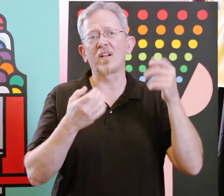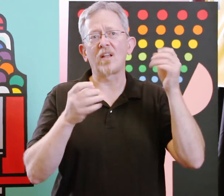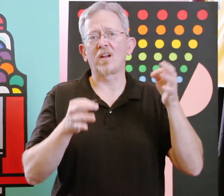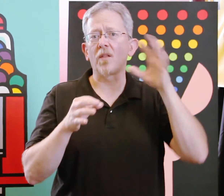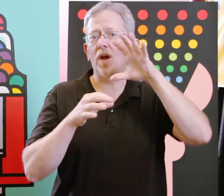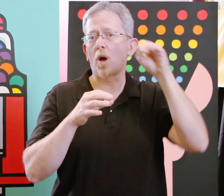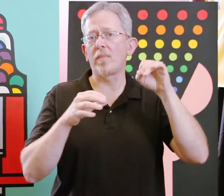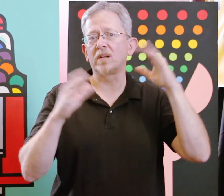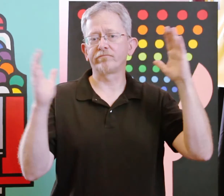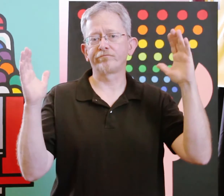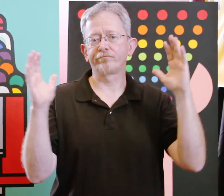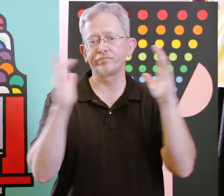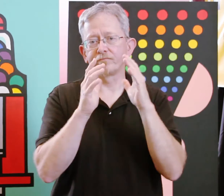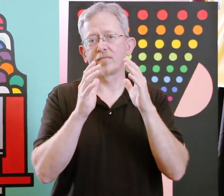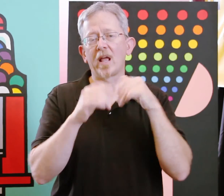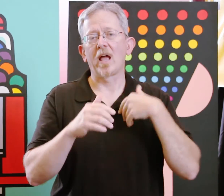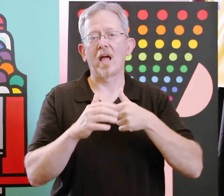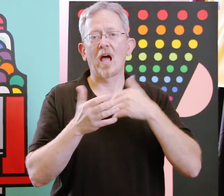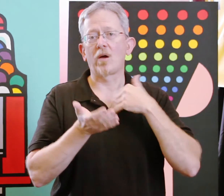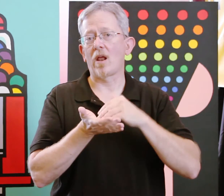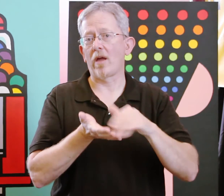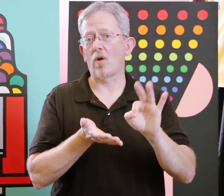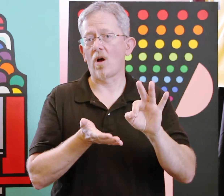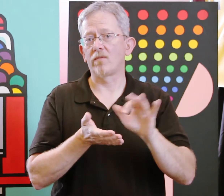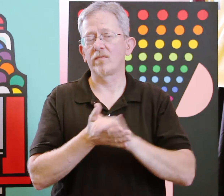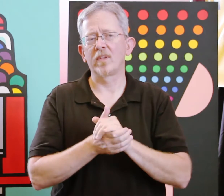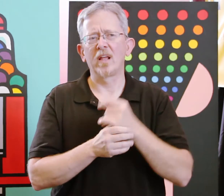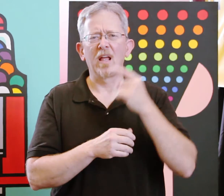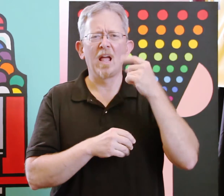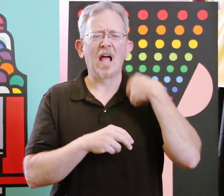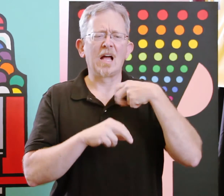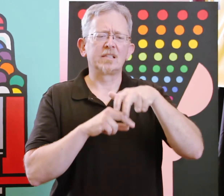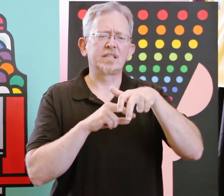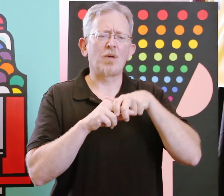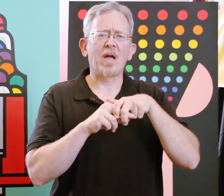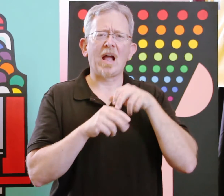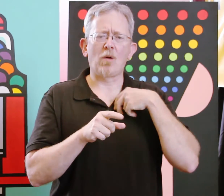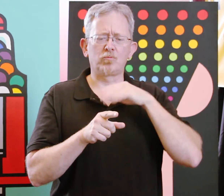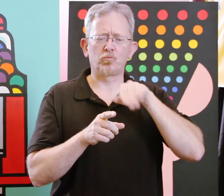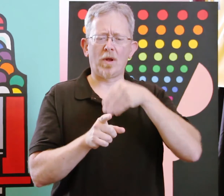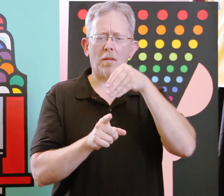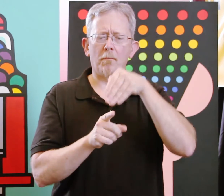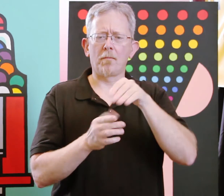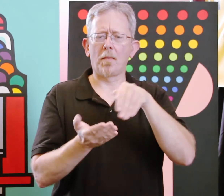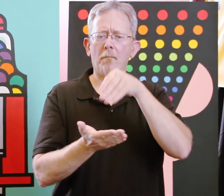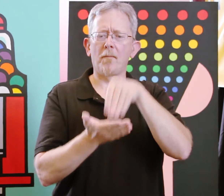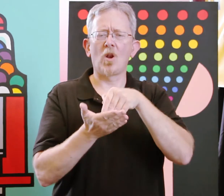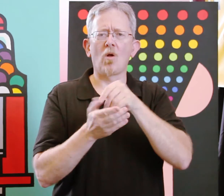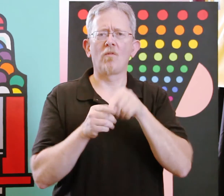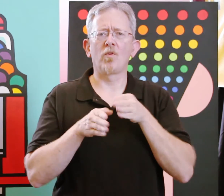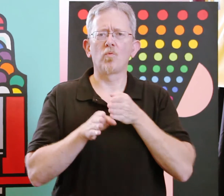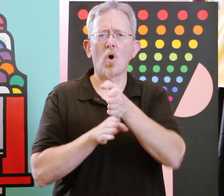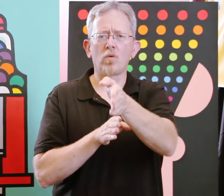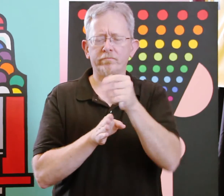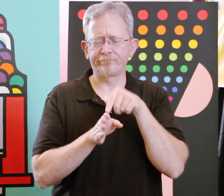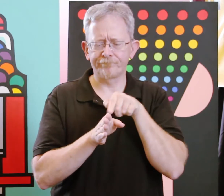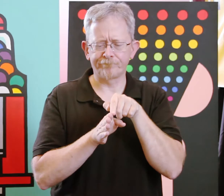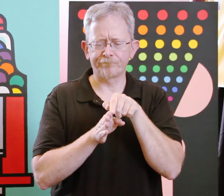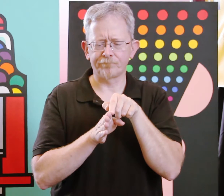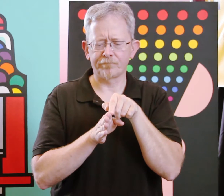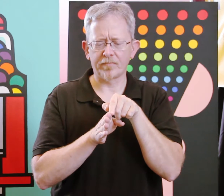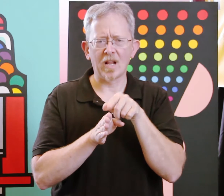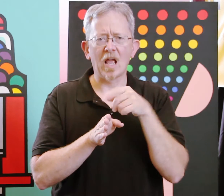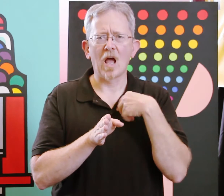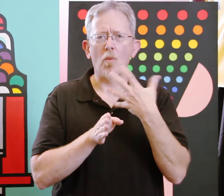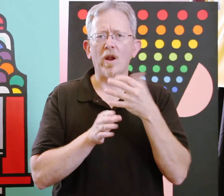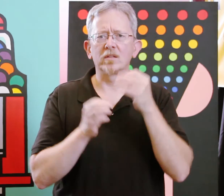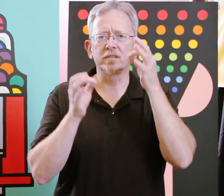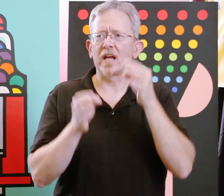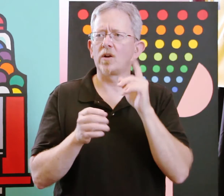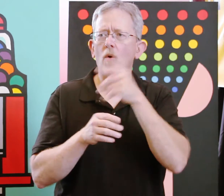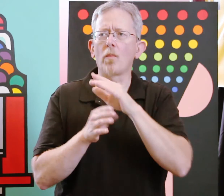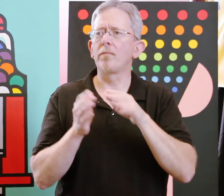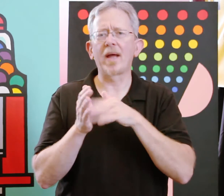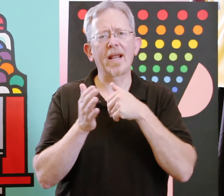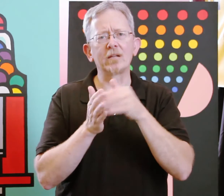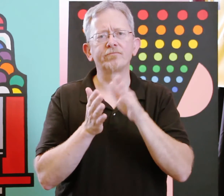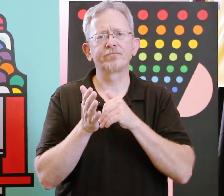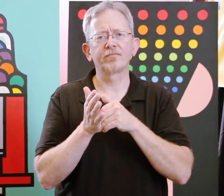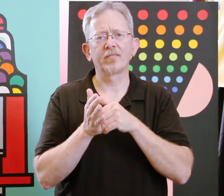to downsize and I was laid off. I sat back...I was in the middle of the road, I decided to go into painting,